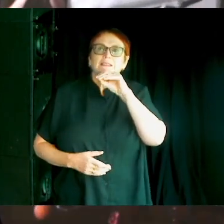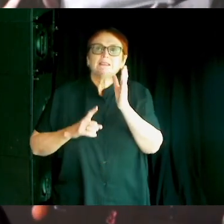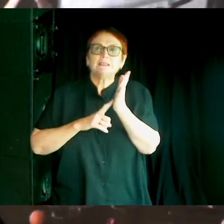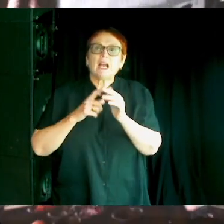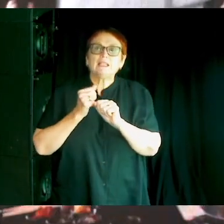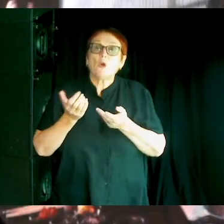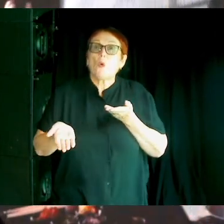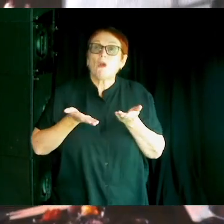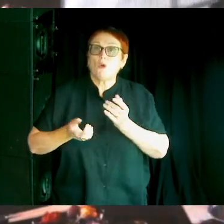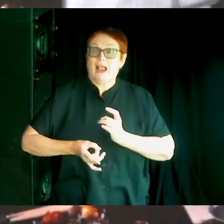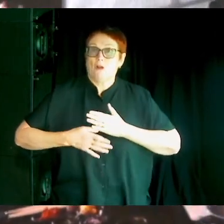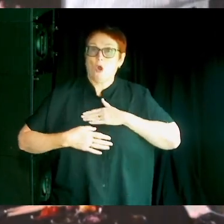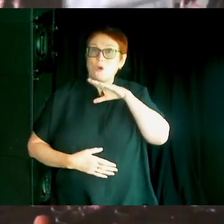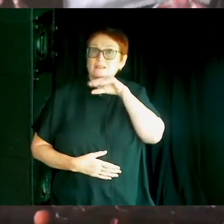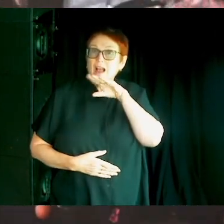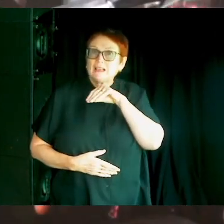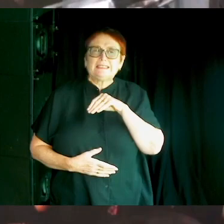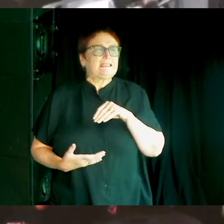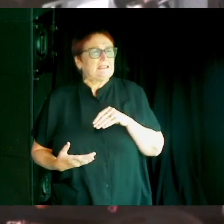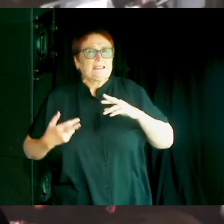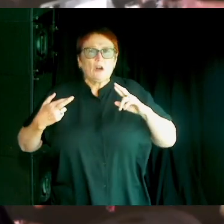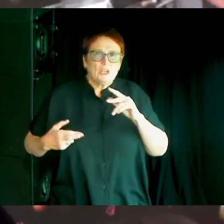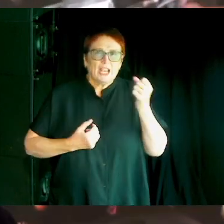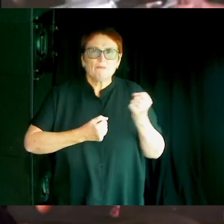our own duck I wish I could bring the whole duck by the way but this is the duck leg